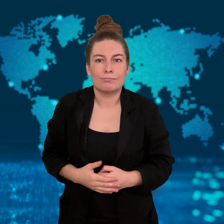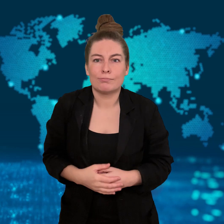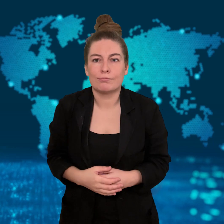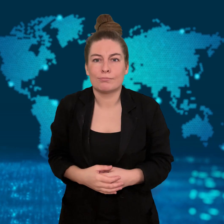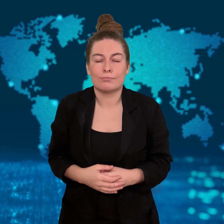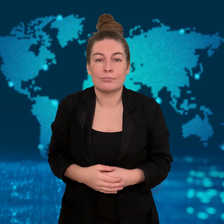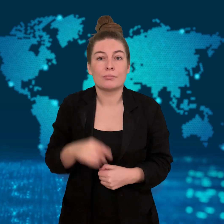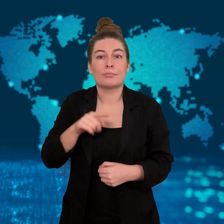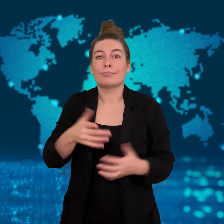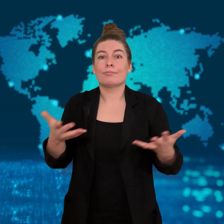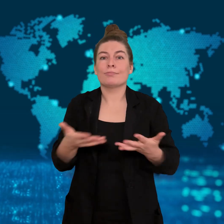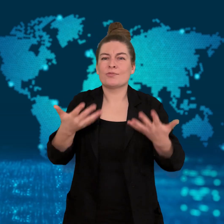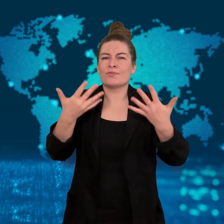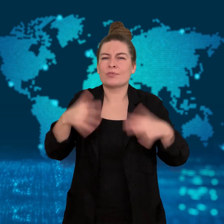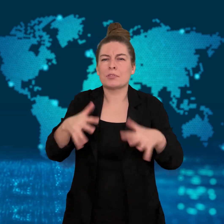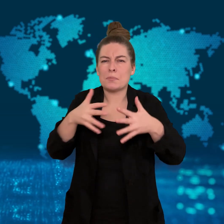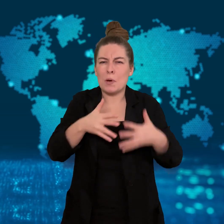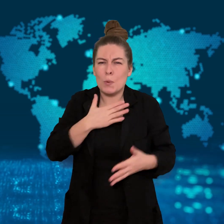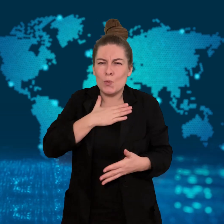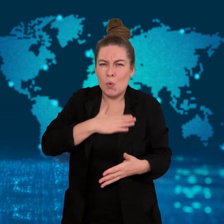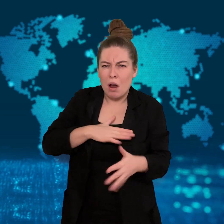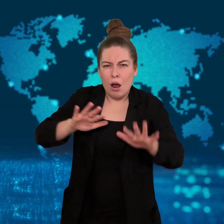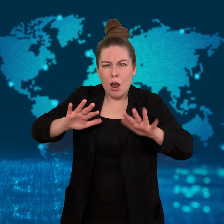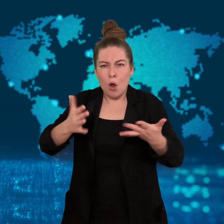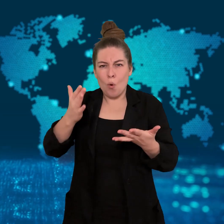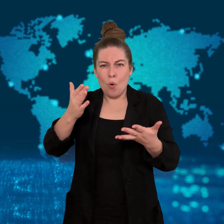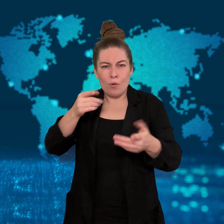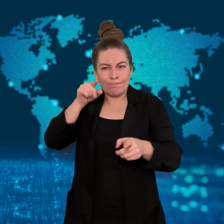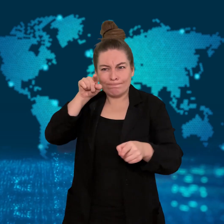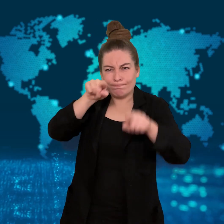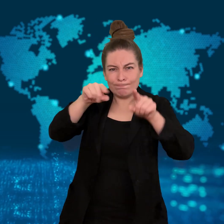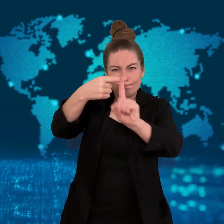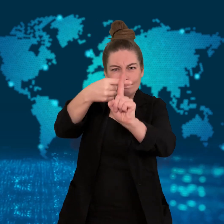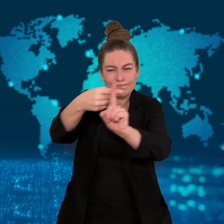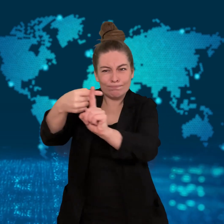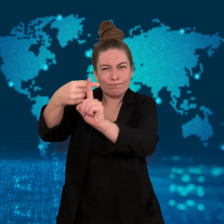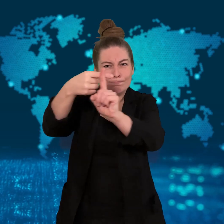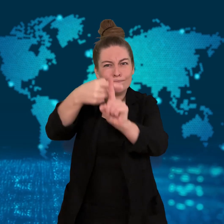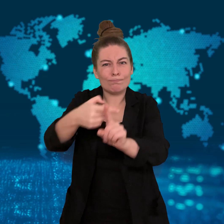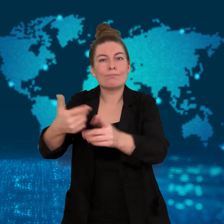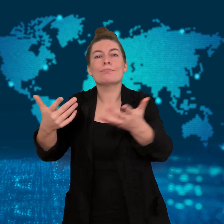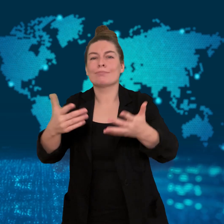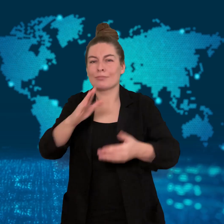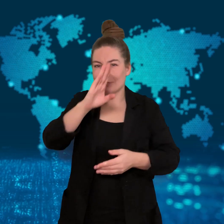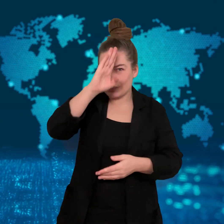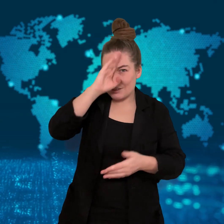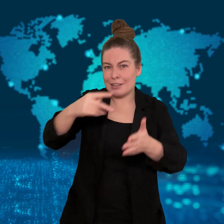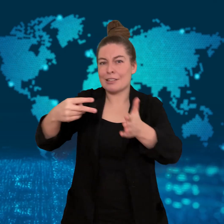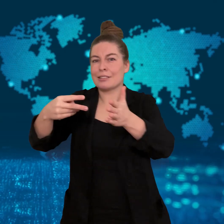The sites targeted had been used by Iran-backed militias